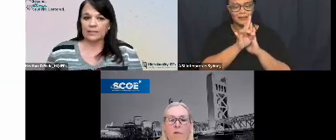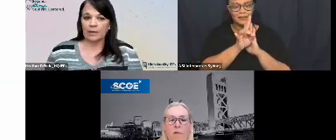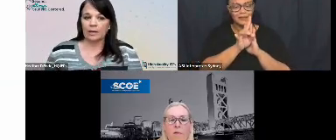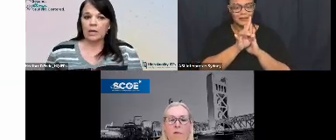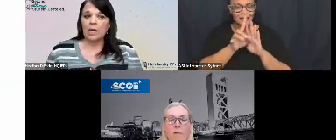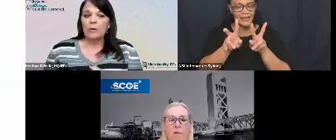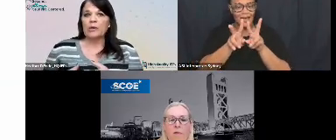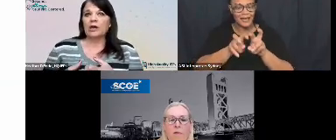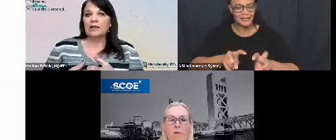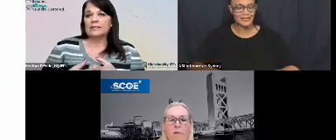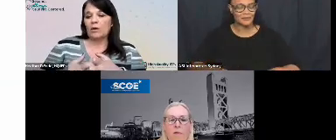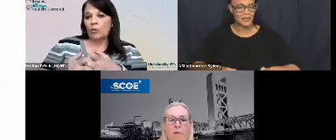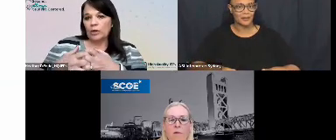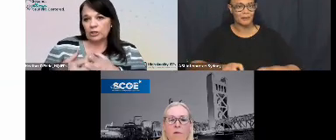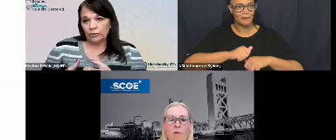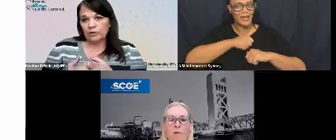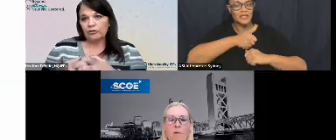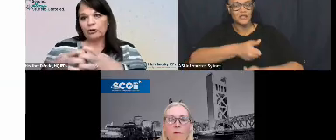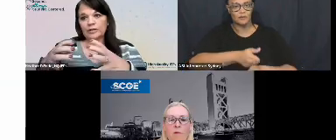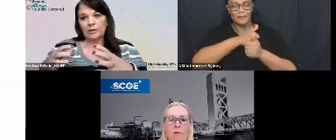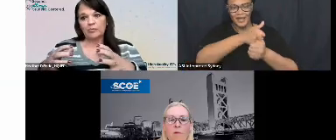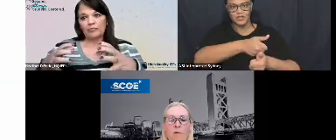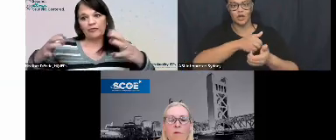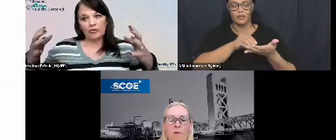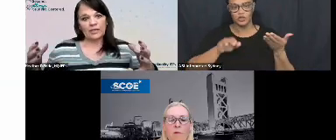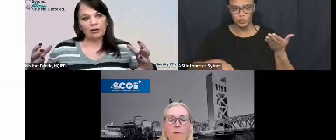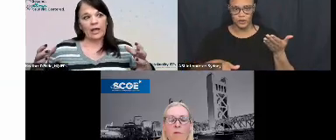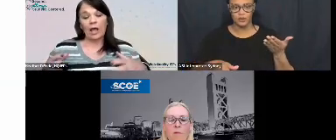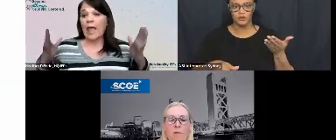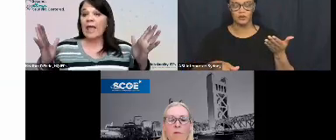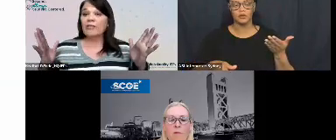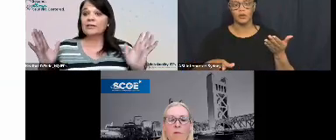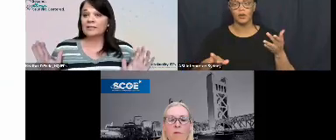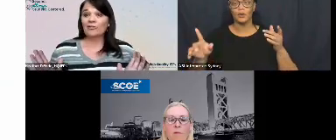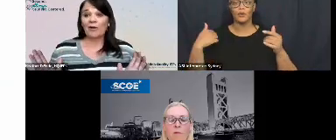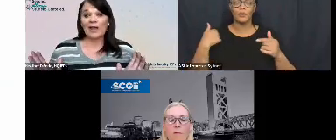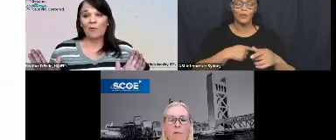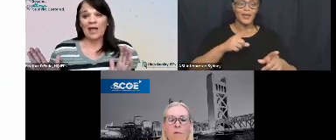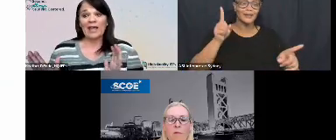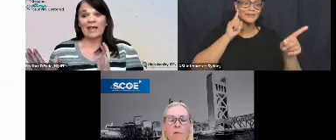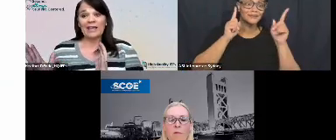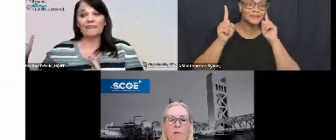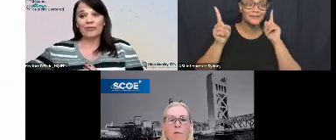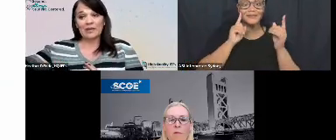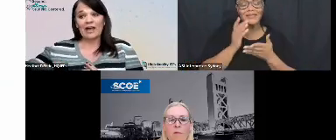the assessment because we do hear there are some folks that are like hey this is a great way for